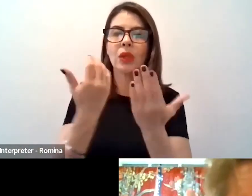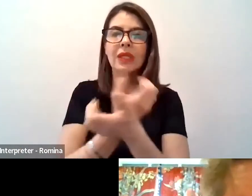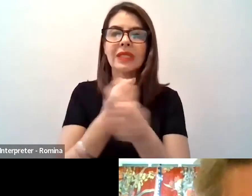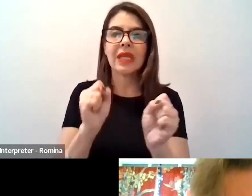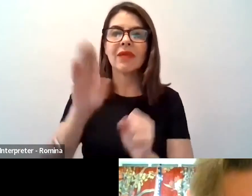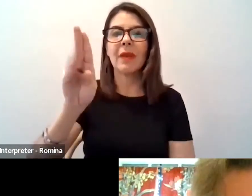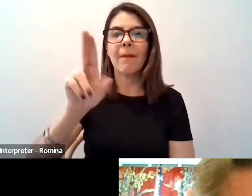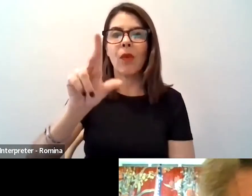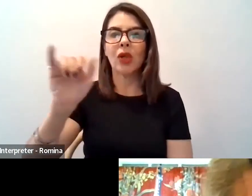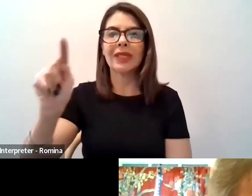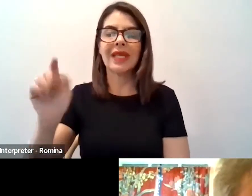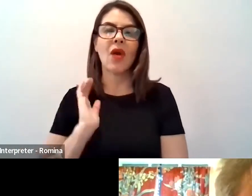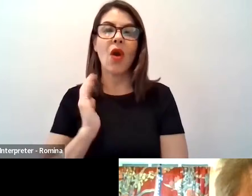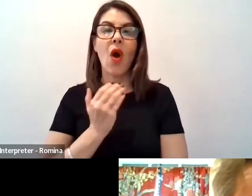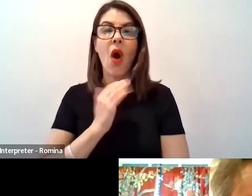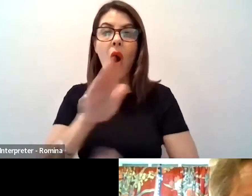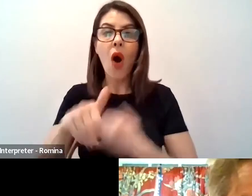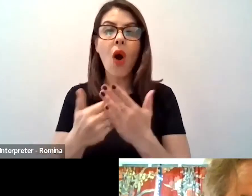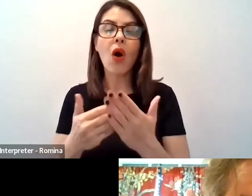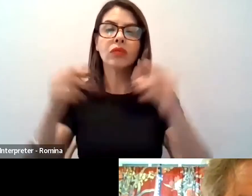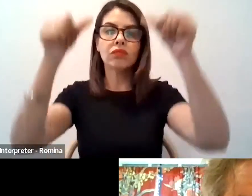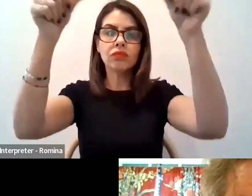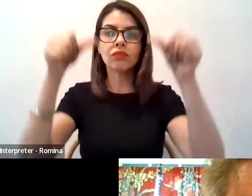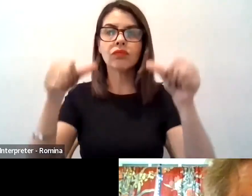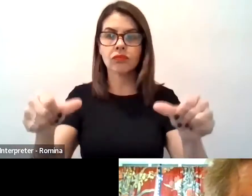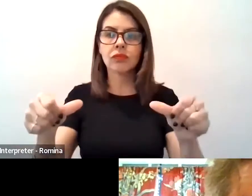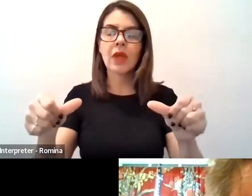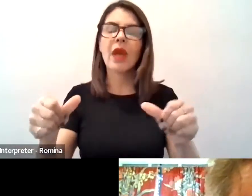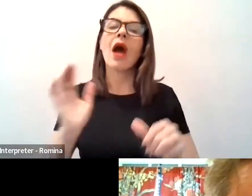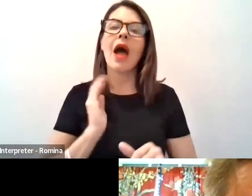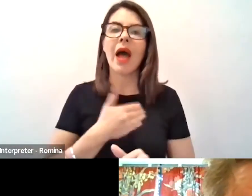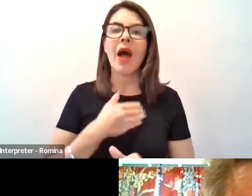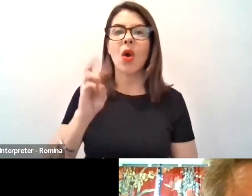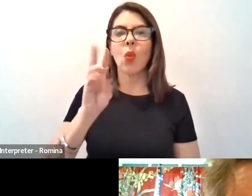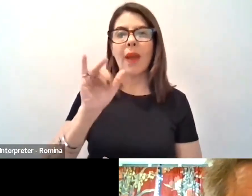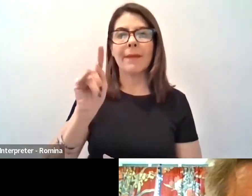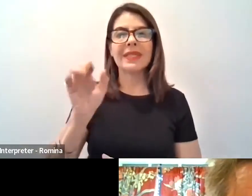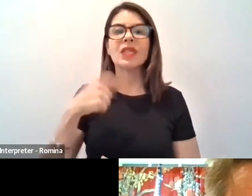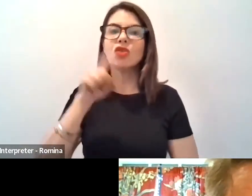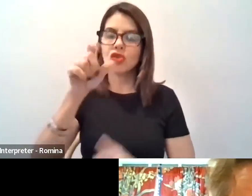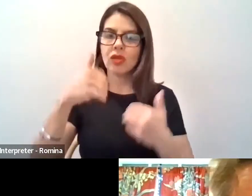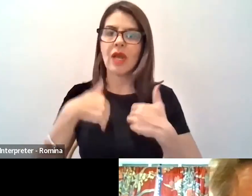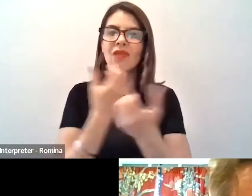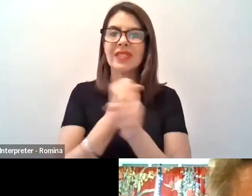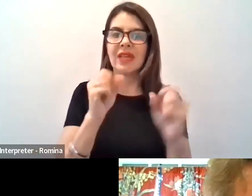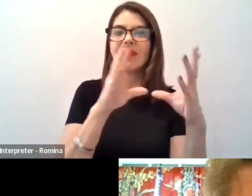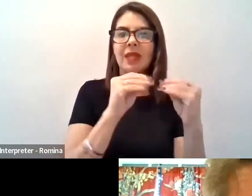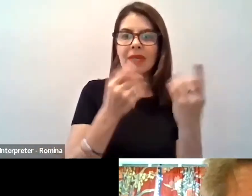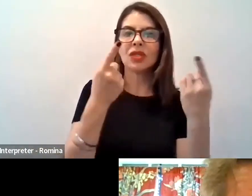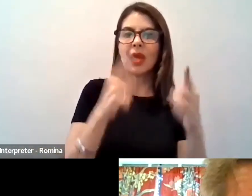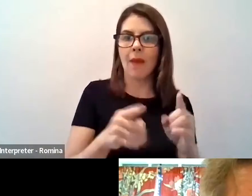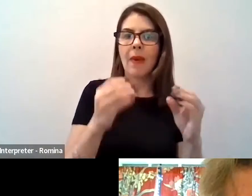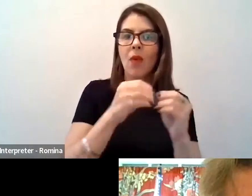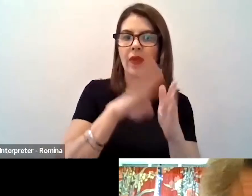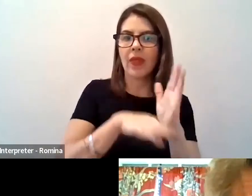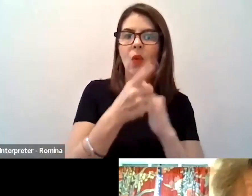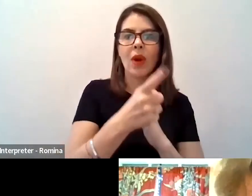They're on our website. Safety meetings should be happening throughout the day you know, especially if you're doing any of this work.